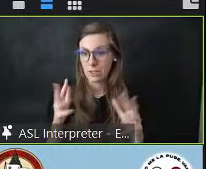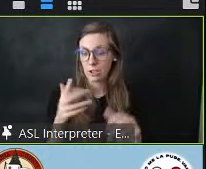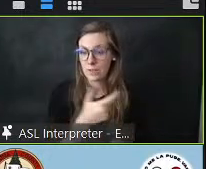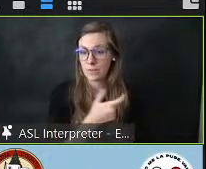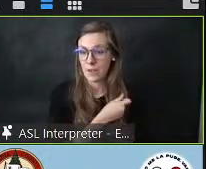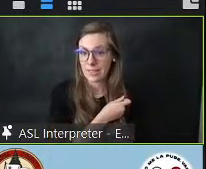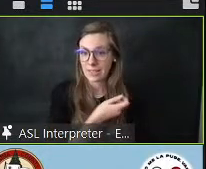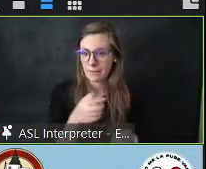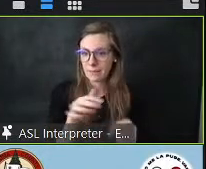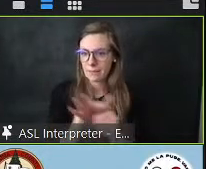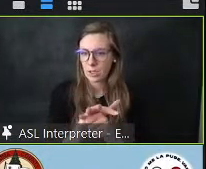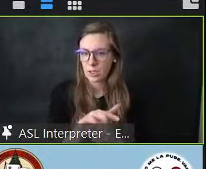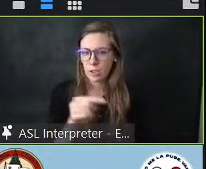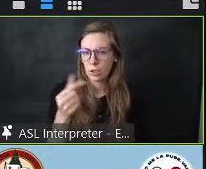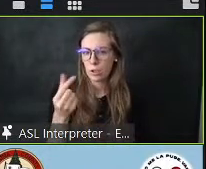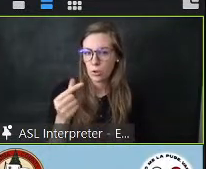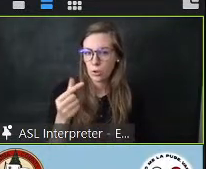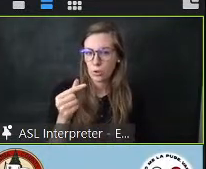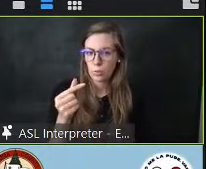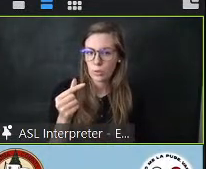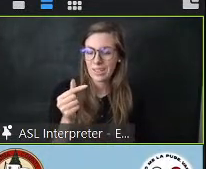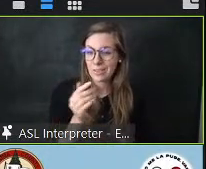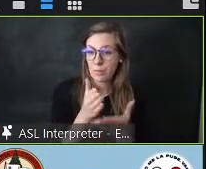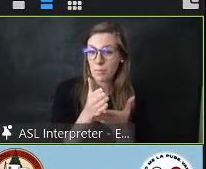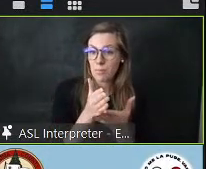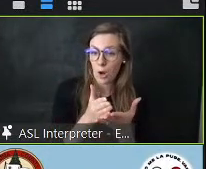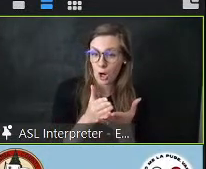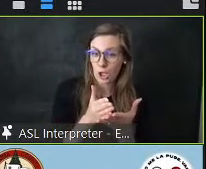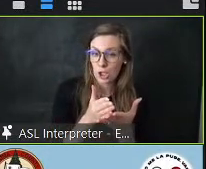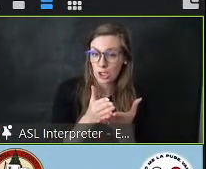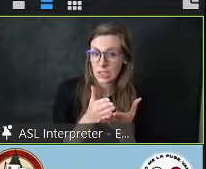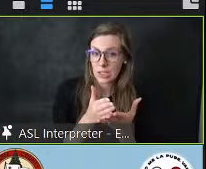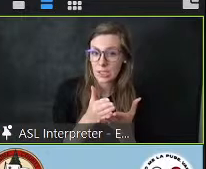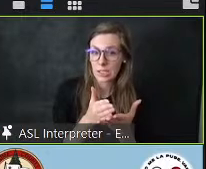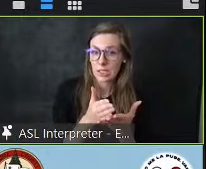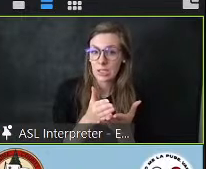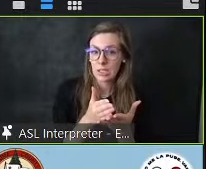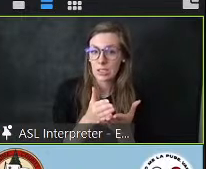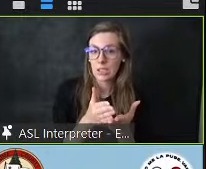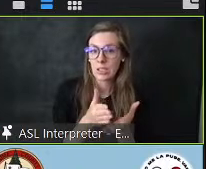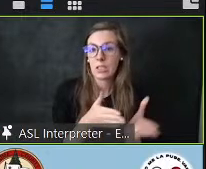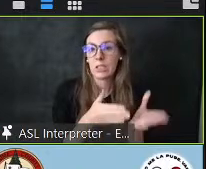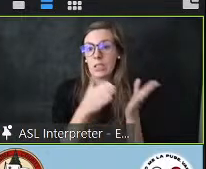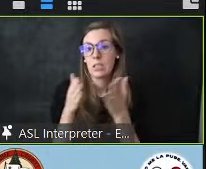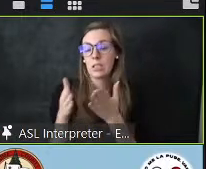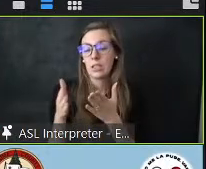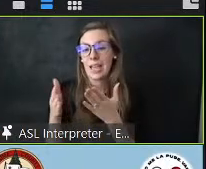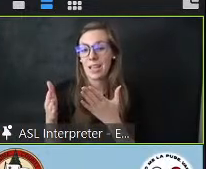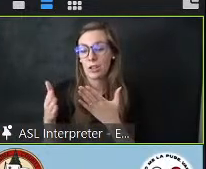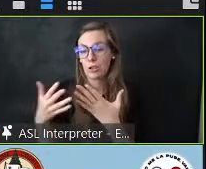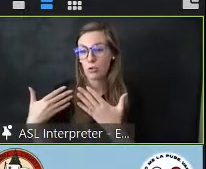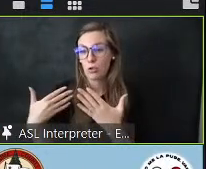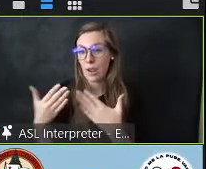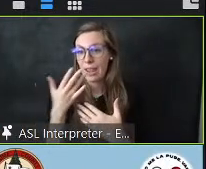The green is the people who have not been vaccinated, and then the great people who have been partially vaccinated in the